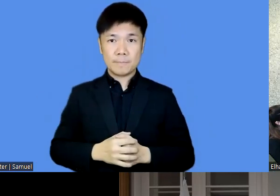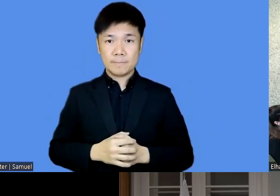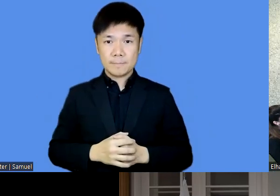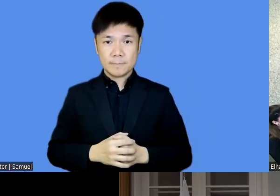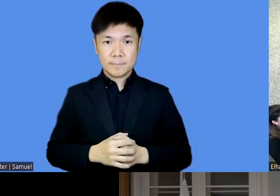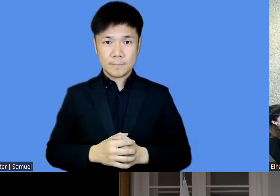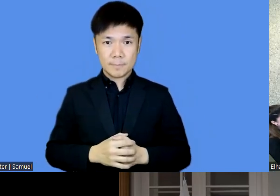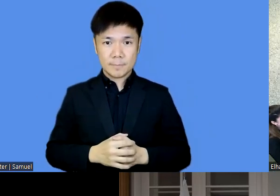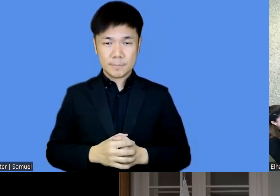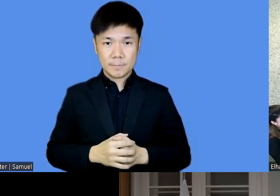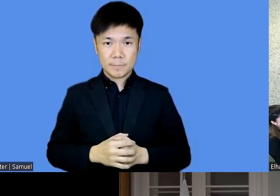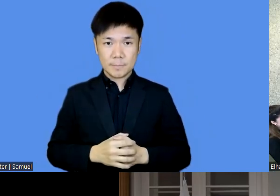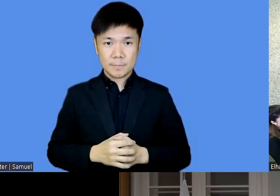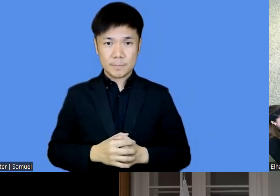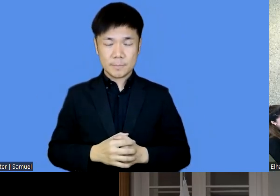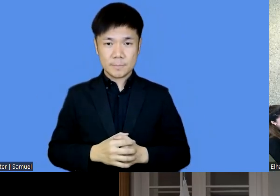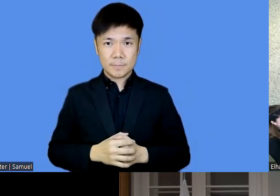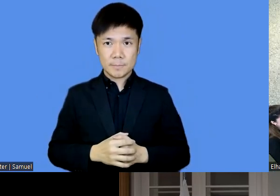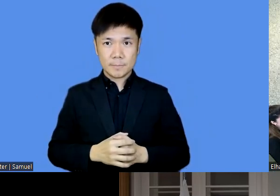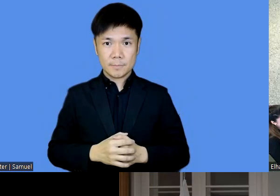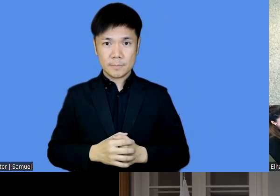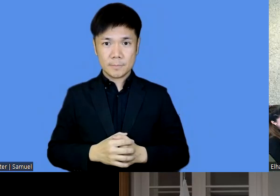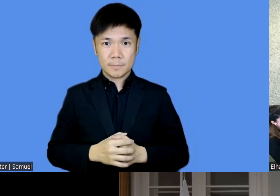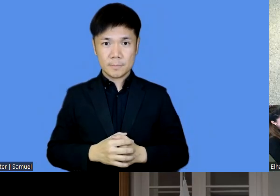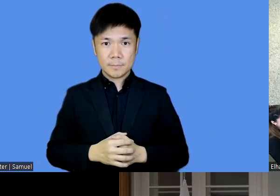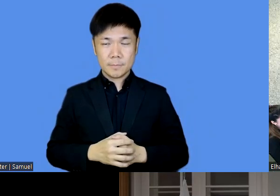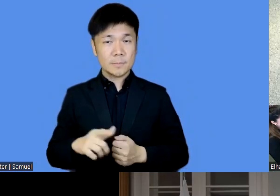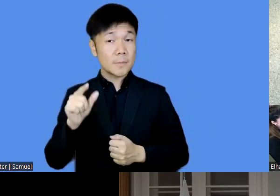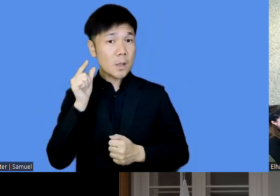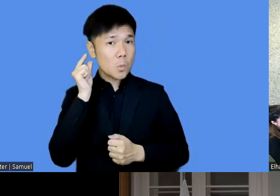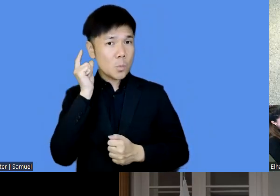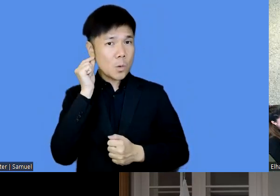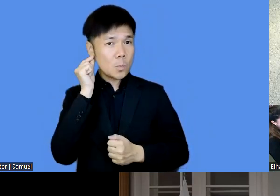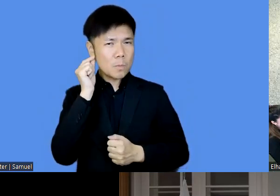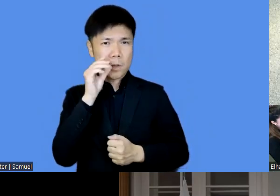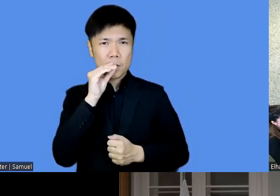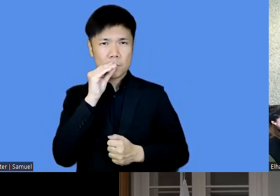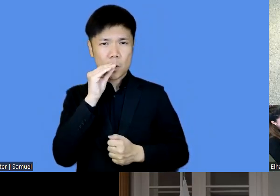I'm Elizabeth from the disability -- I have a question concerning the consultations